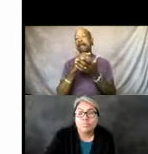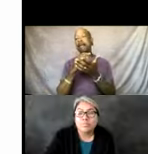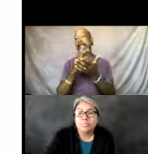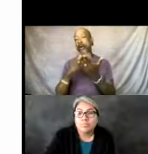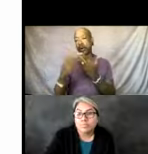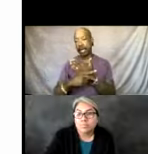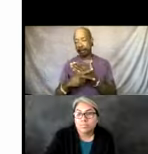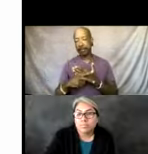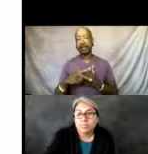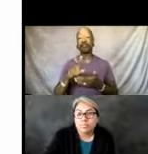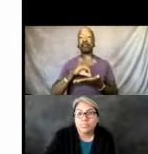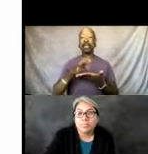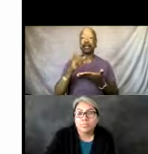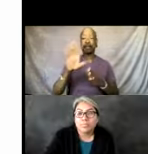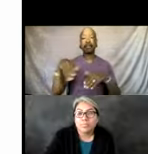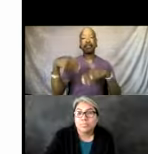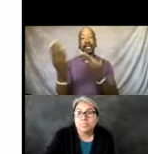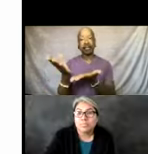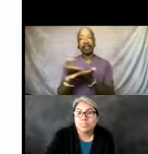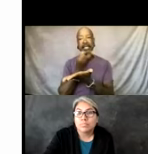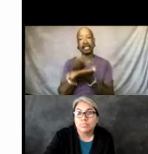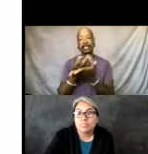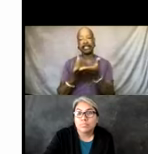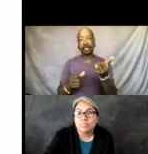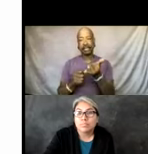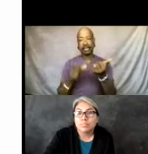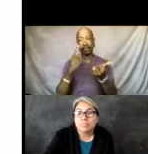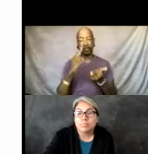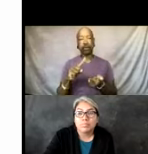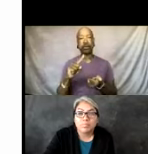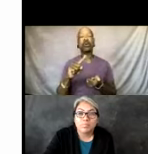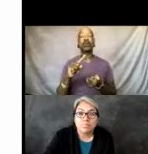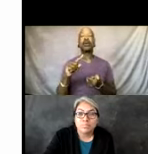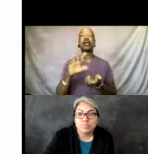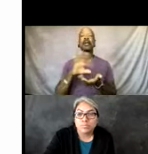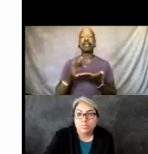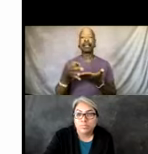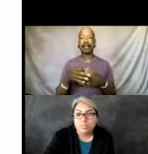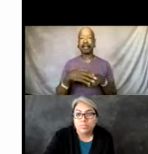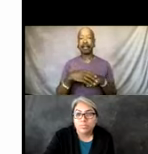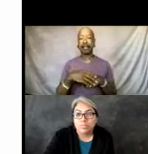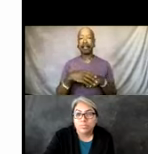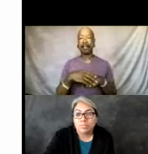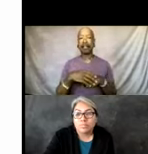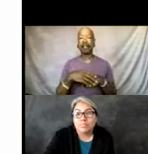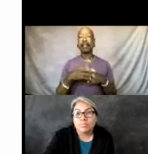share of cost Medi-Cal, if it is the age blind and disabled Medi-Cal program. All of the Medi-Cal savings programs that